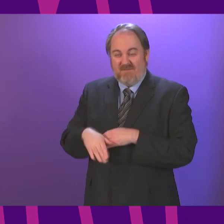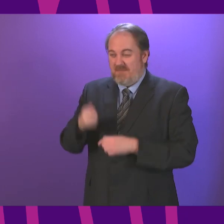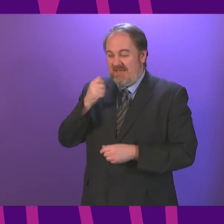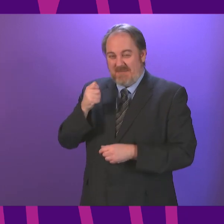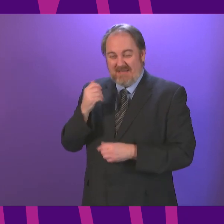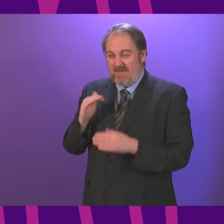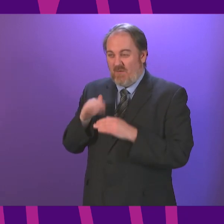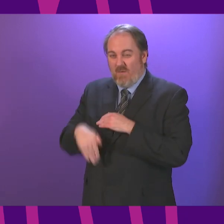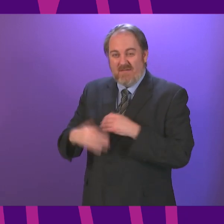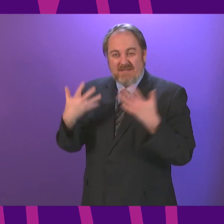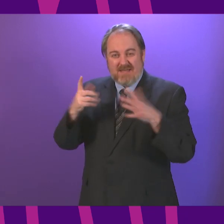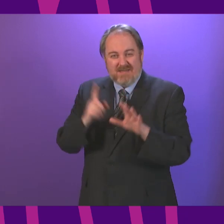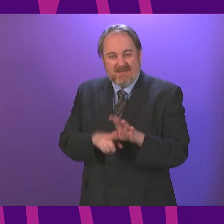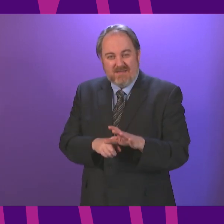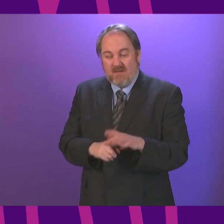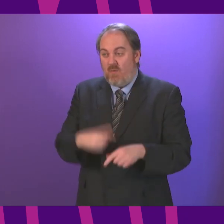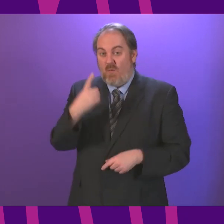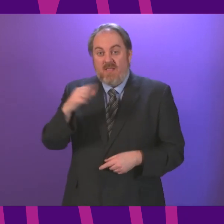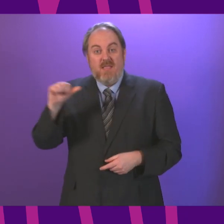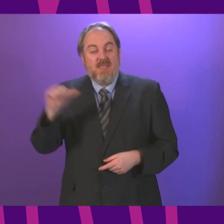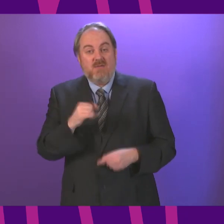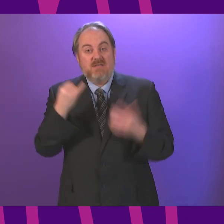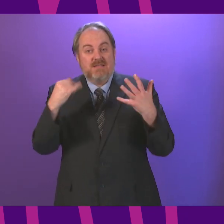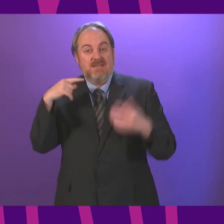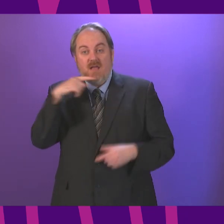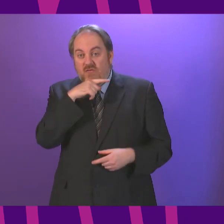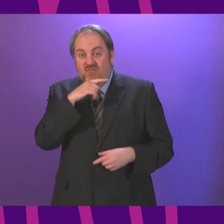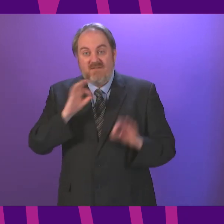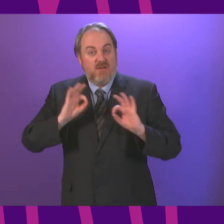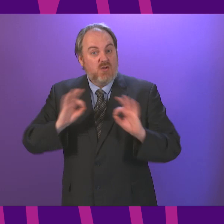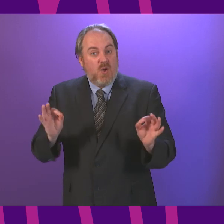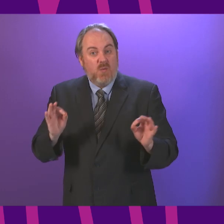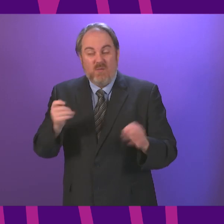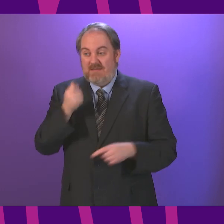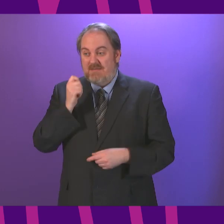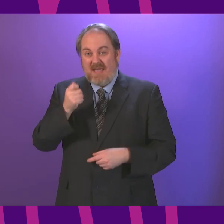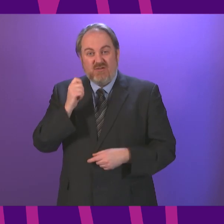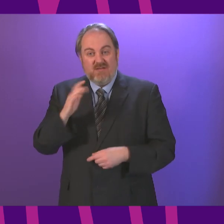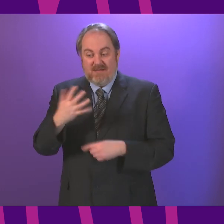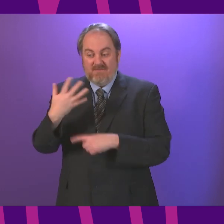Another 1,600 have not been inspected in the past five years. The Government has also failed